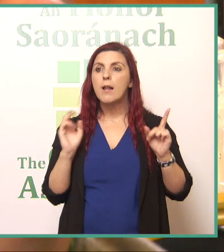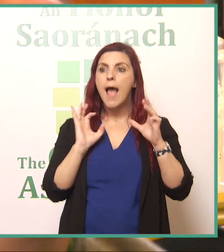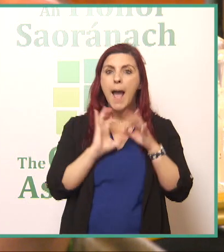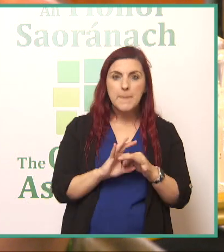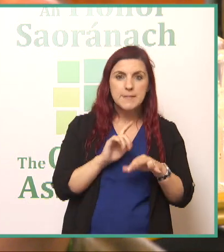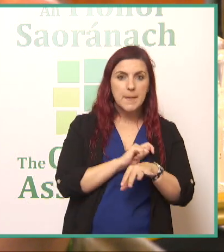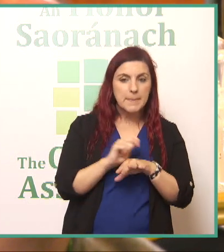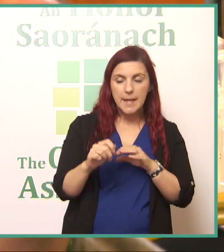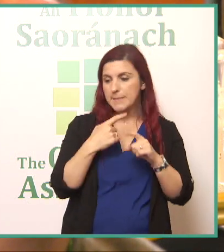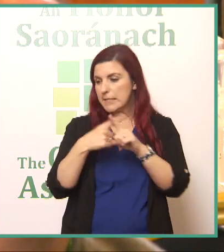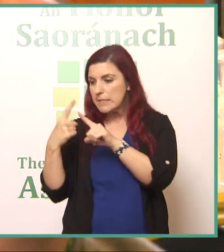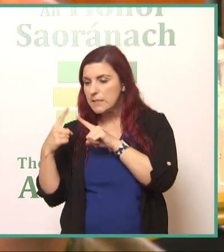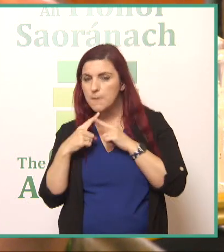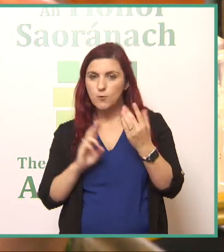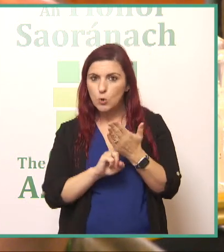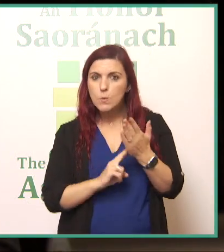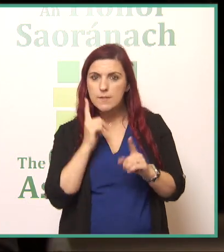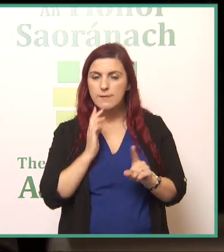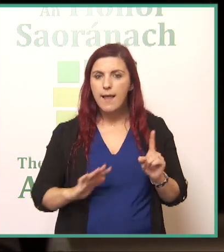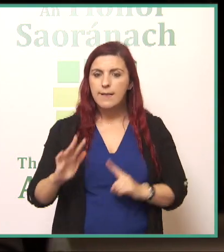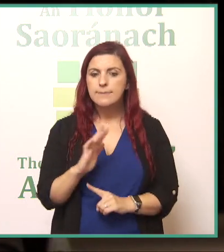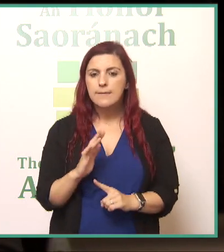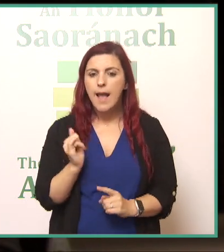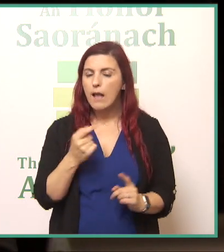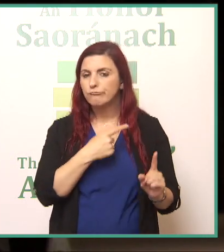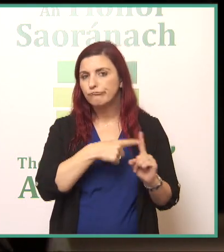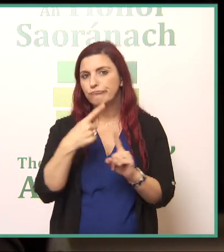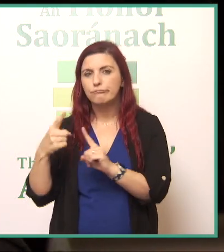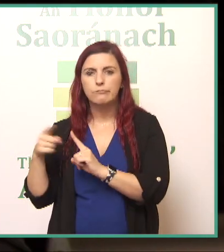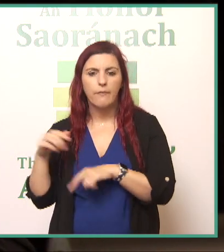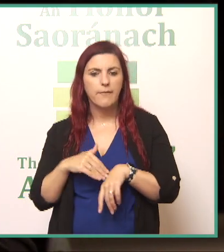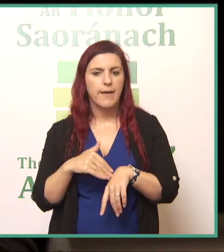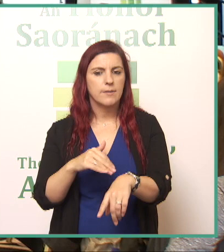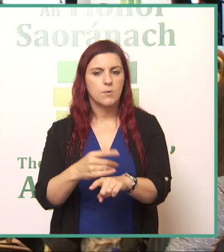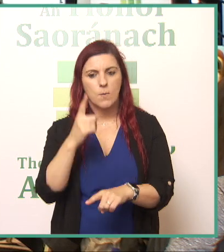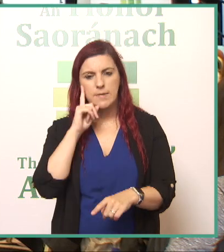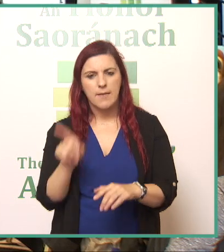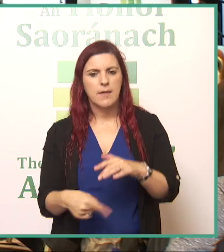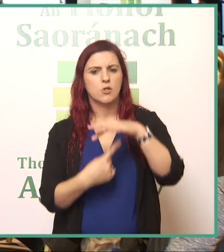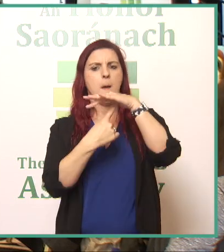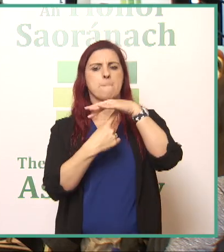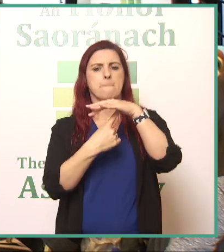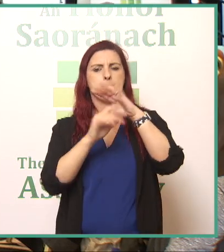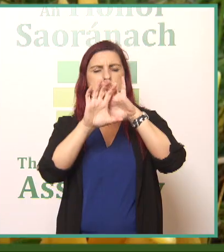cities of land use and you know we see on the top I guess the very intensive example first